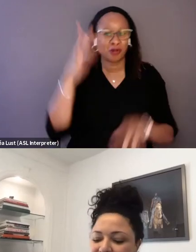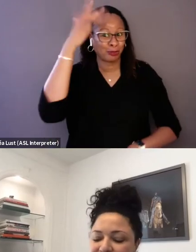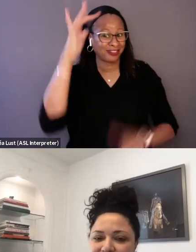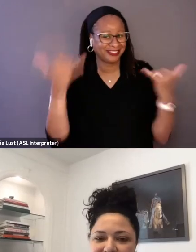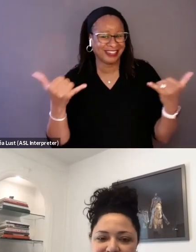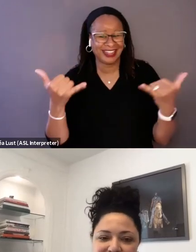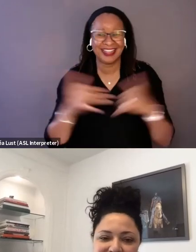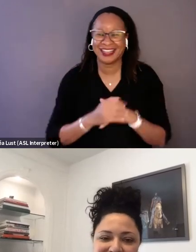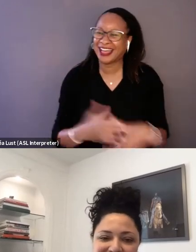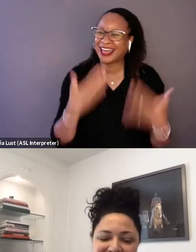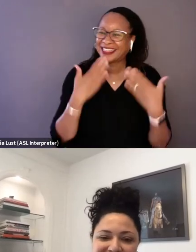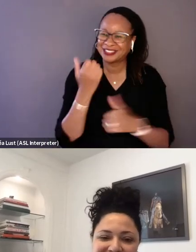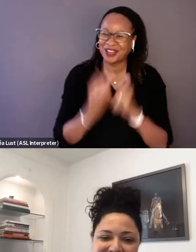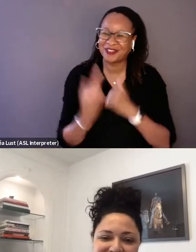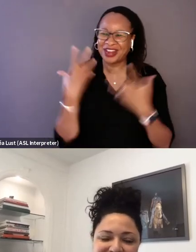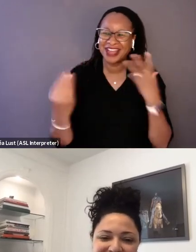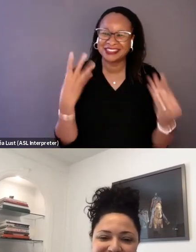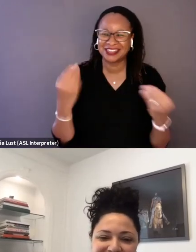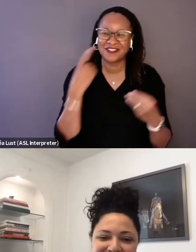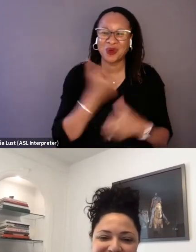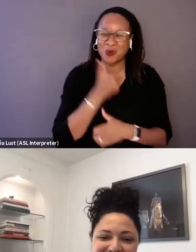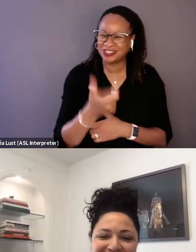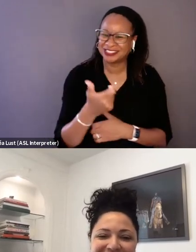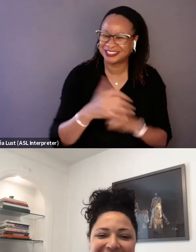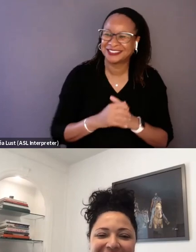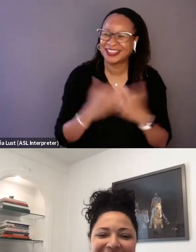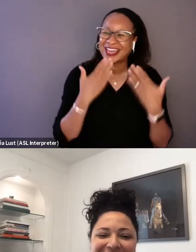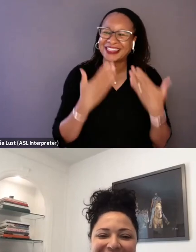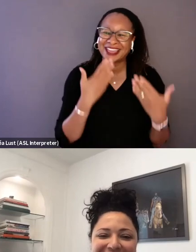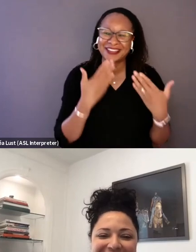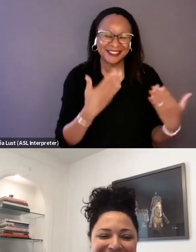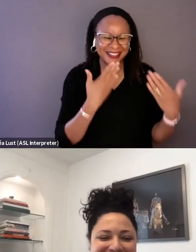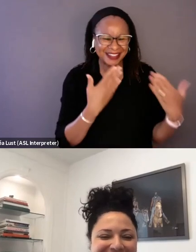and thanks to everyone out there for watching. Thank you.